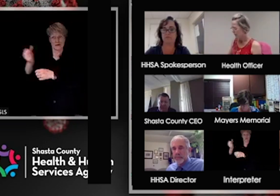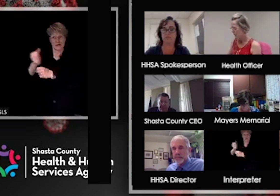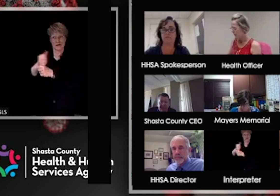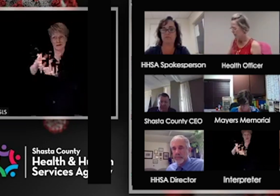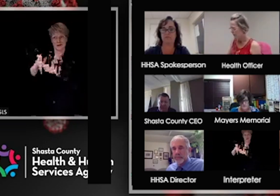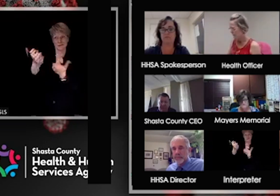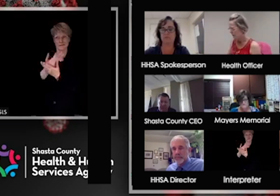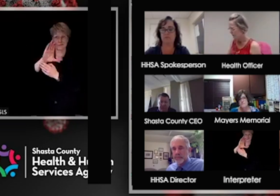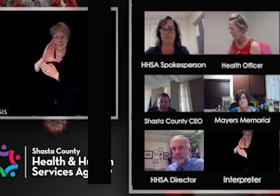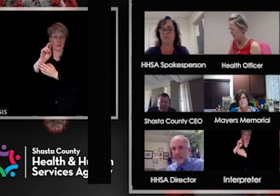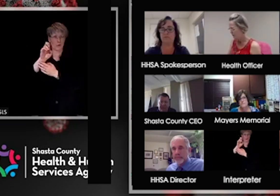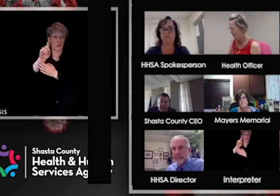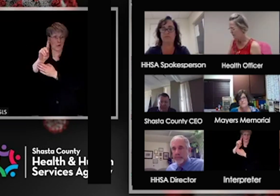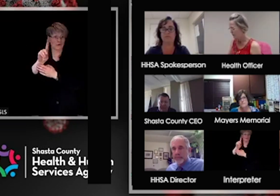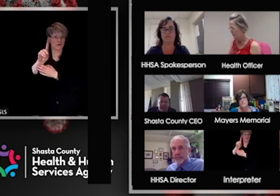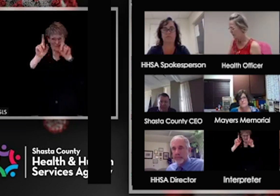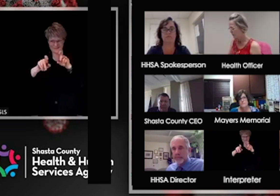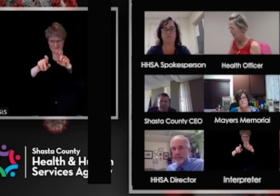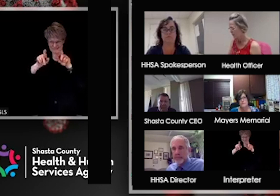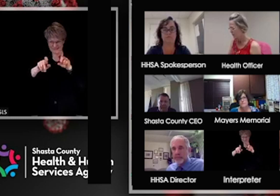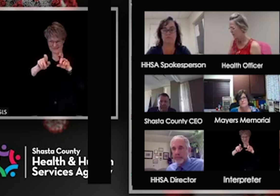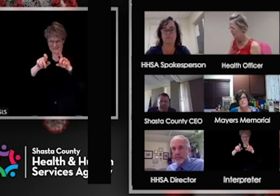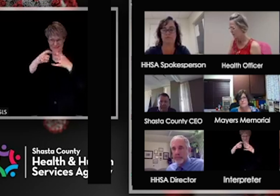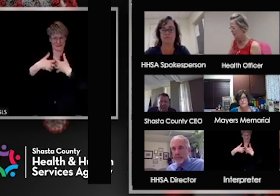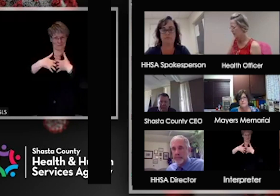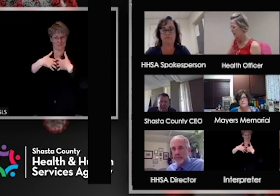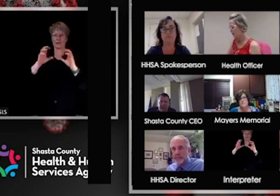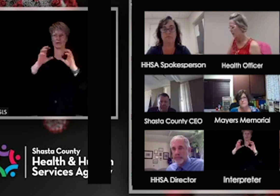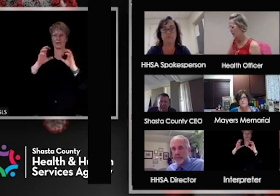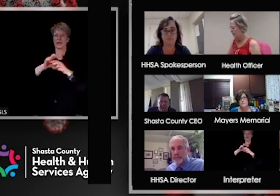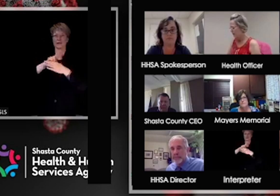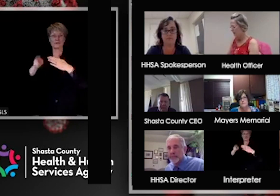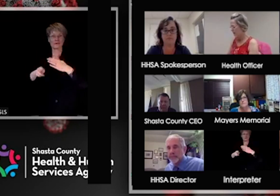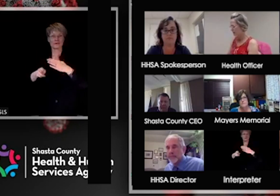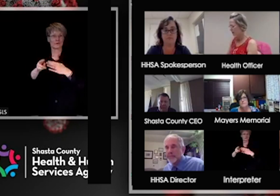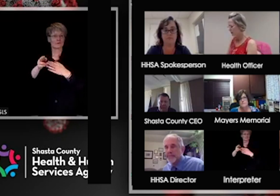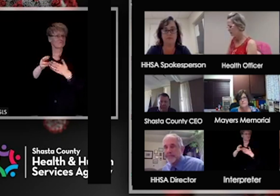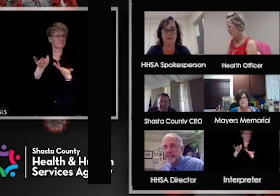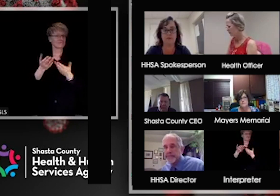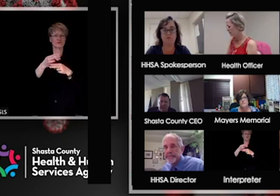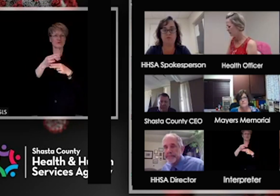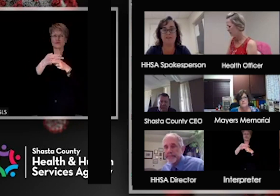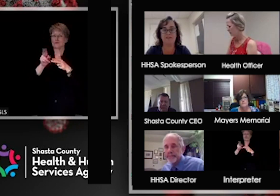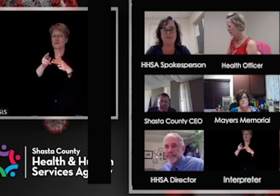So, we’re very excited about that for the Rancheria Health System. But, I did have one